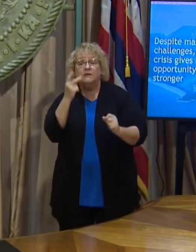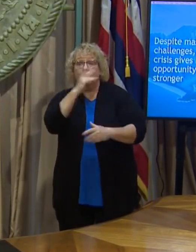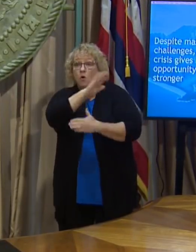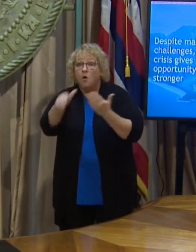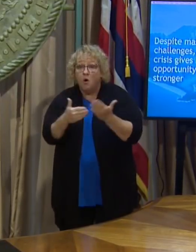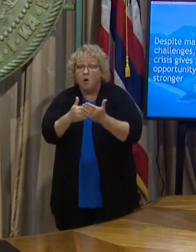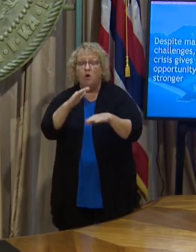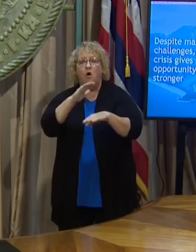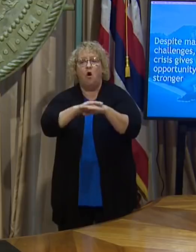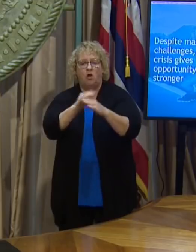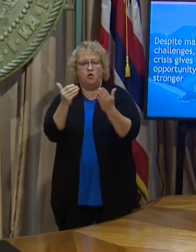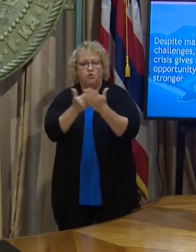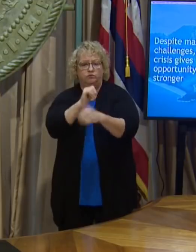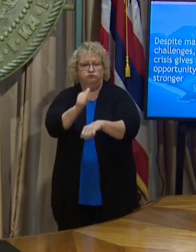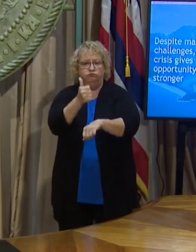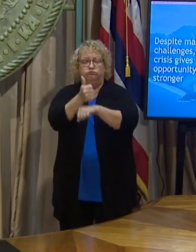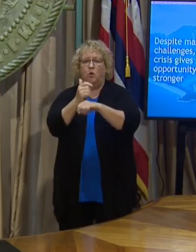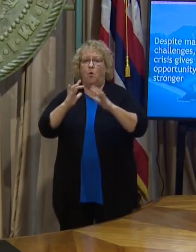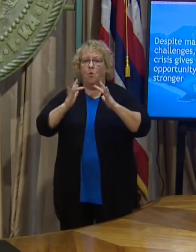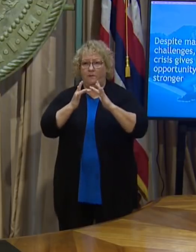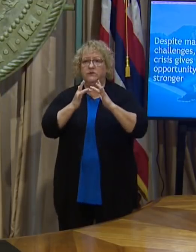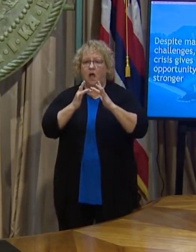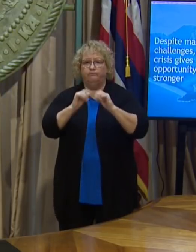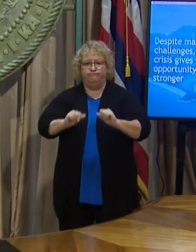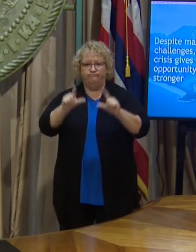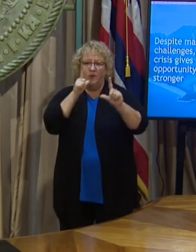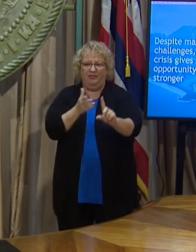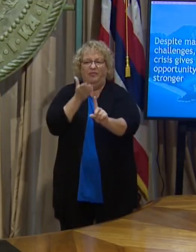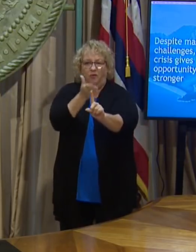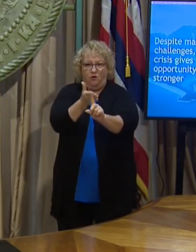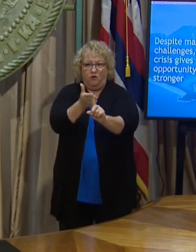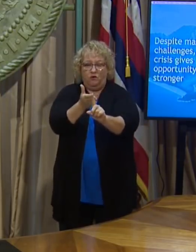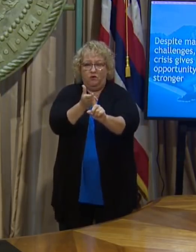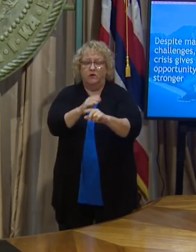AVAILABLE.